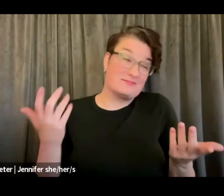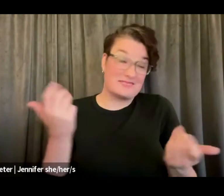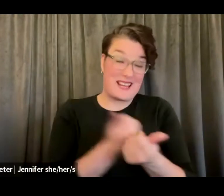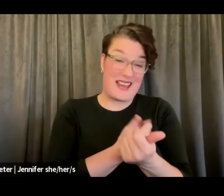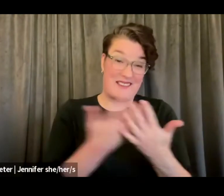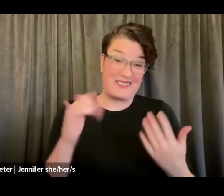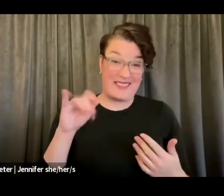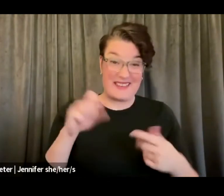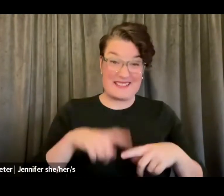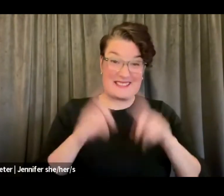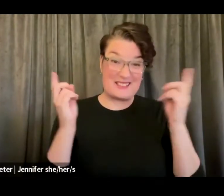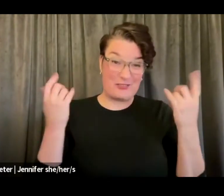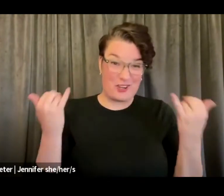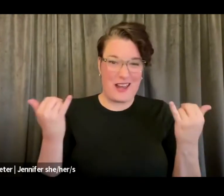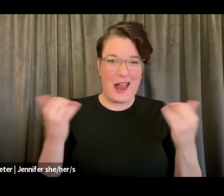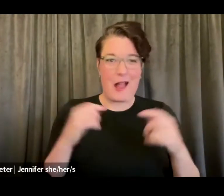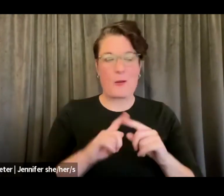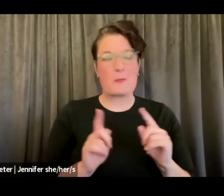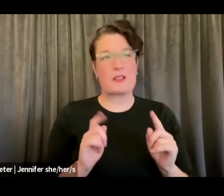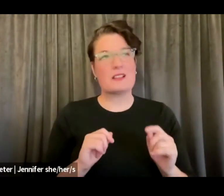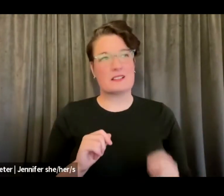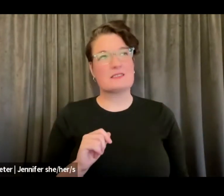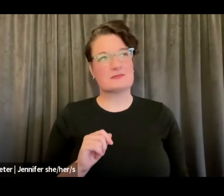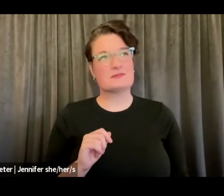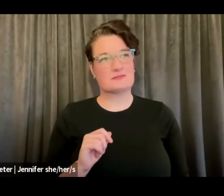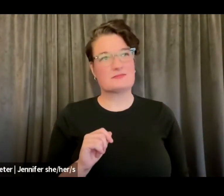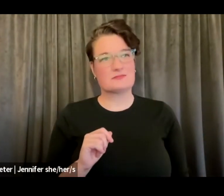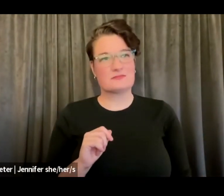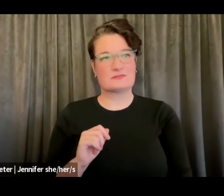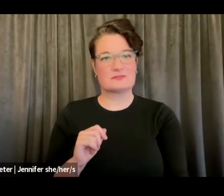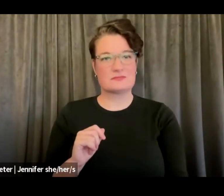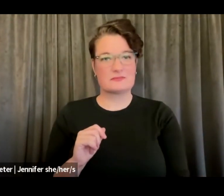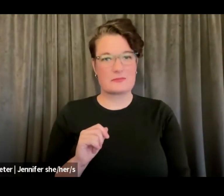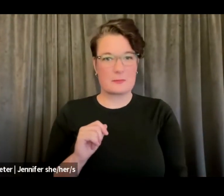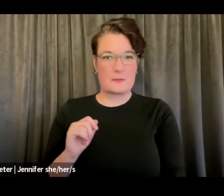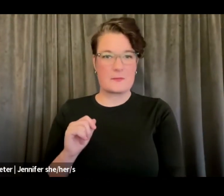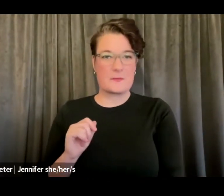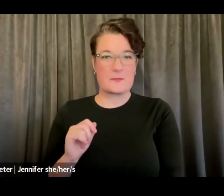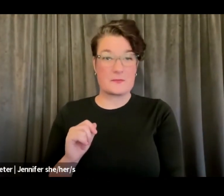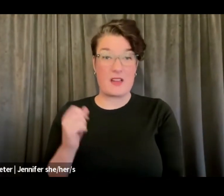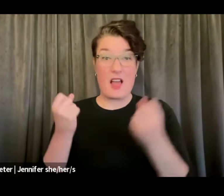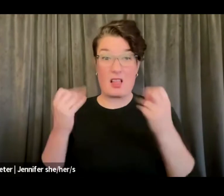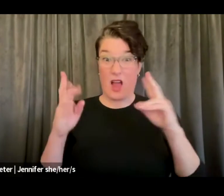everything is different now, but yeah, all sorts of folks who I identified as